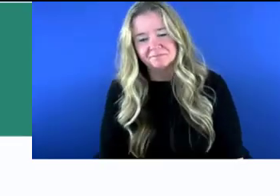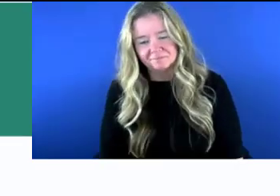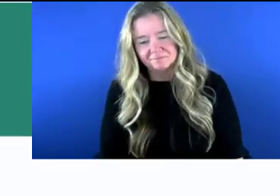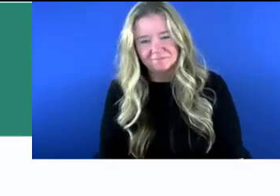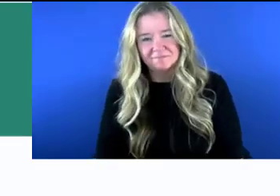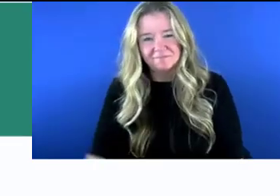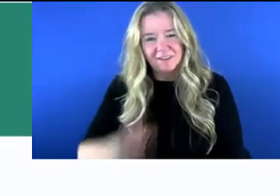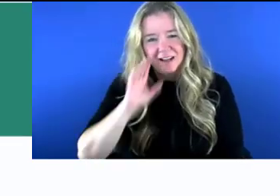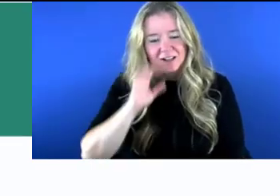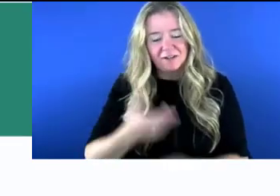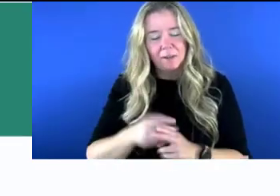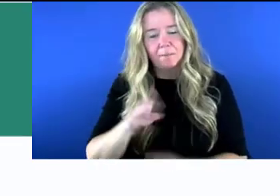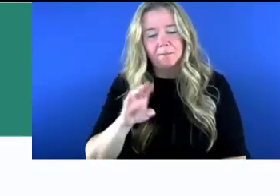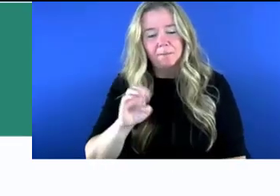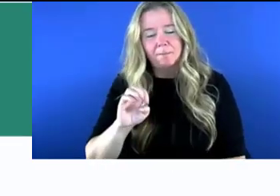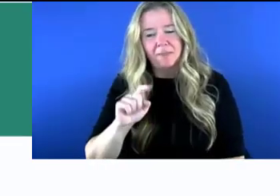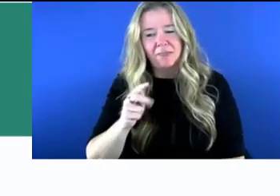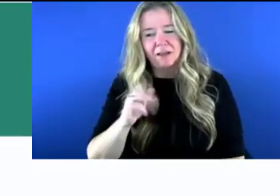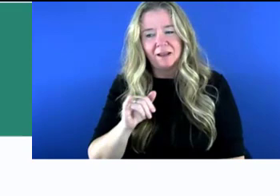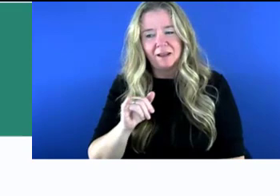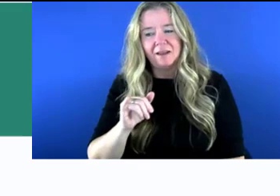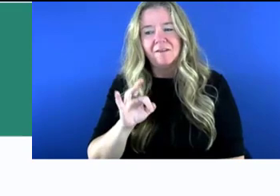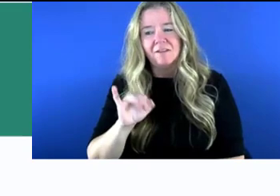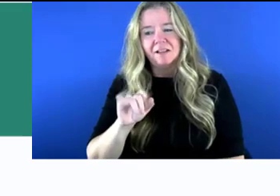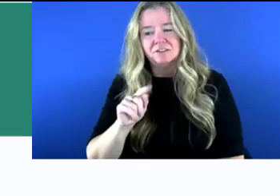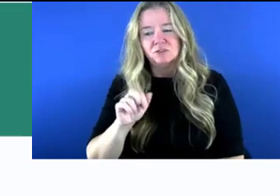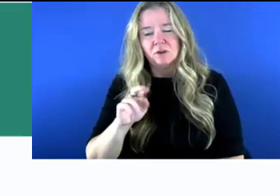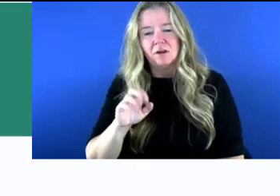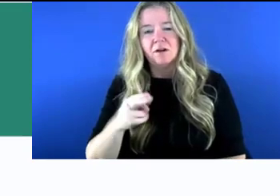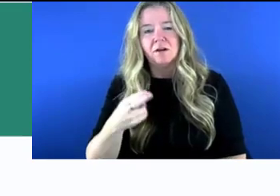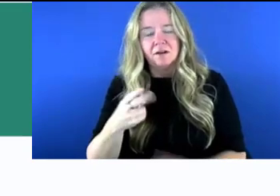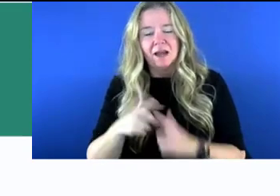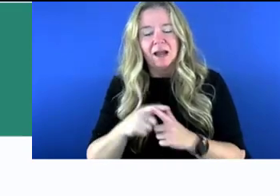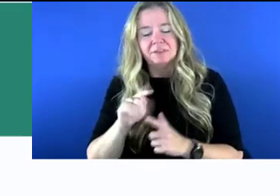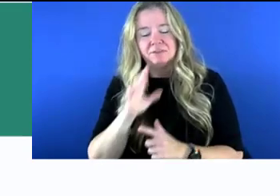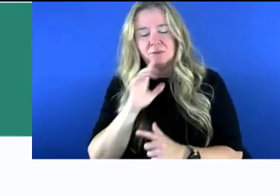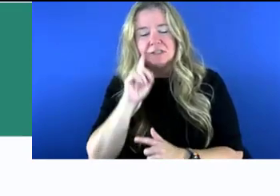BETHANY BLINSTRUB >> Hi, this is Bethany Blinstrub. I'm a teacher consultant for the deaf and hard of hearing